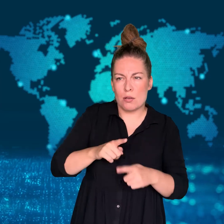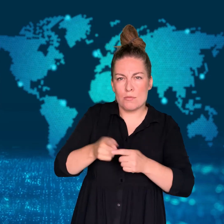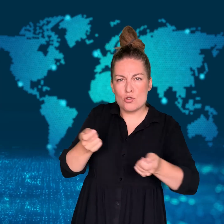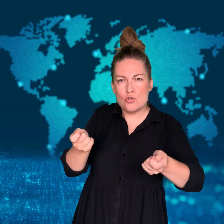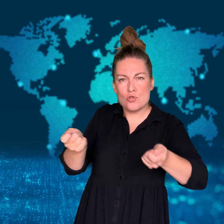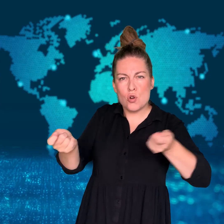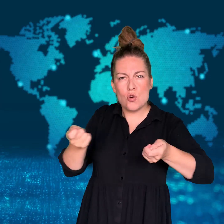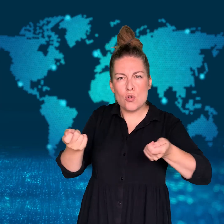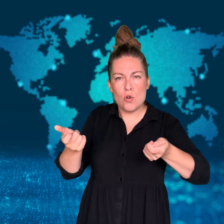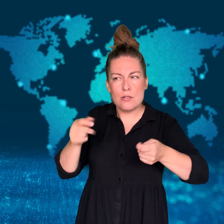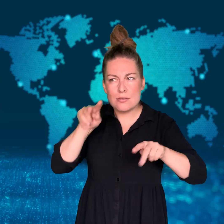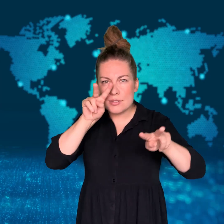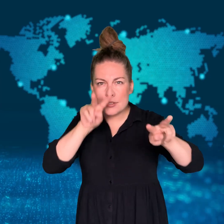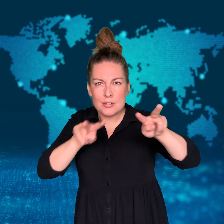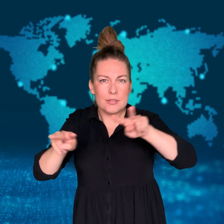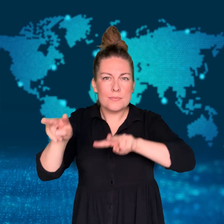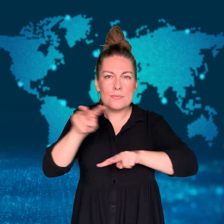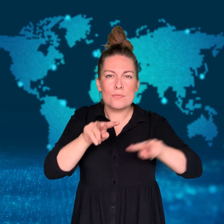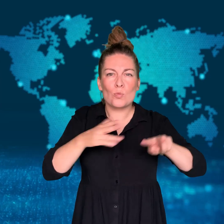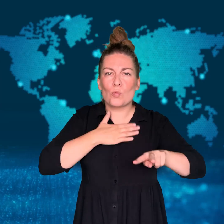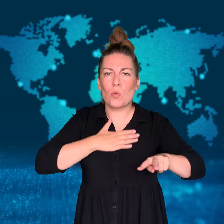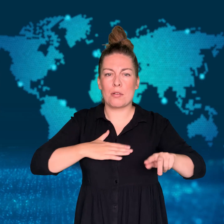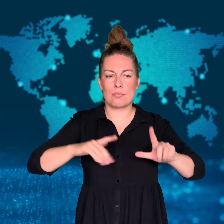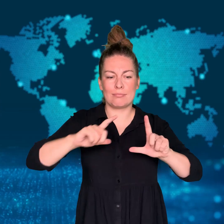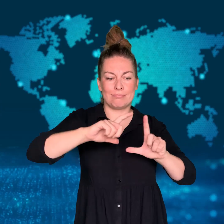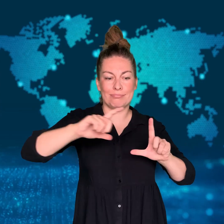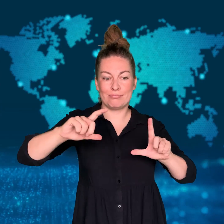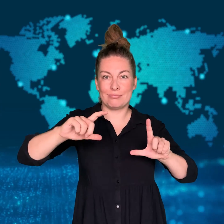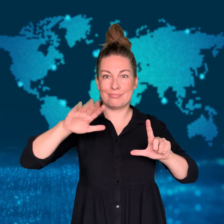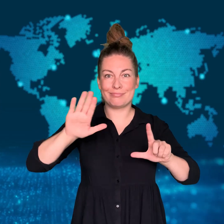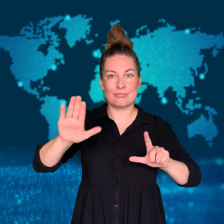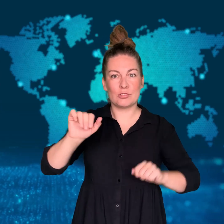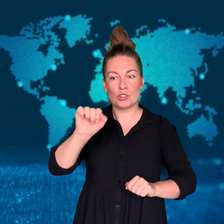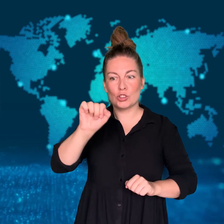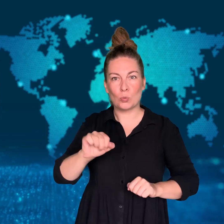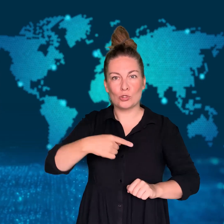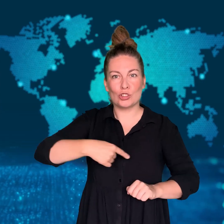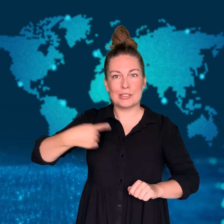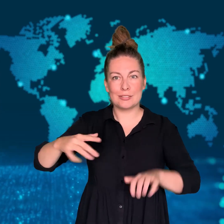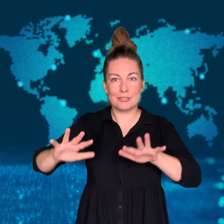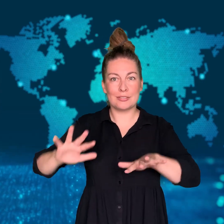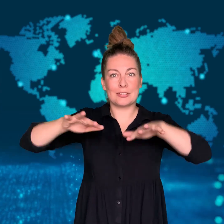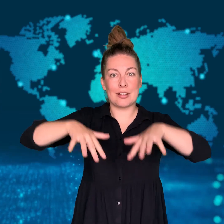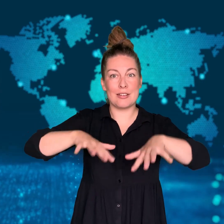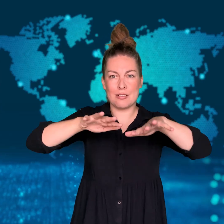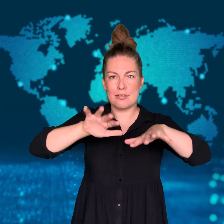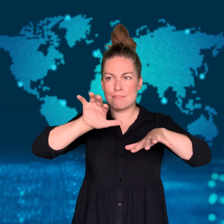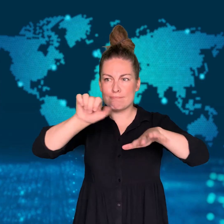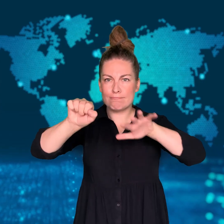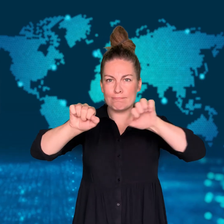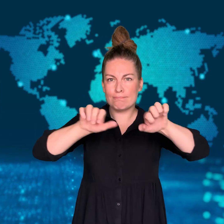exclusive area under its control.